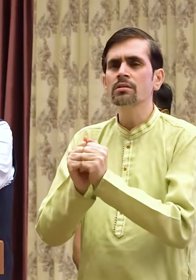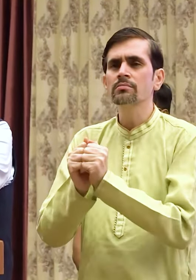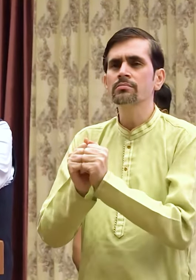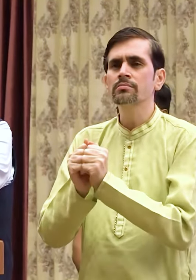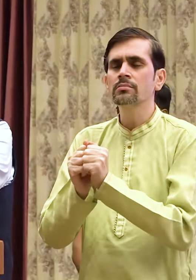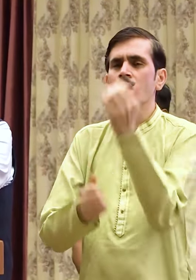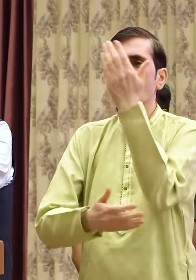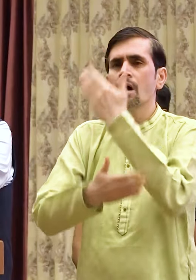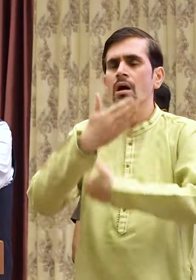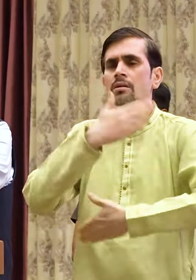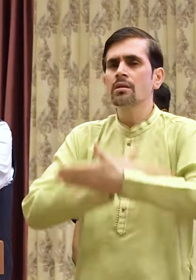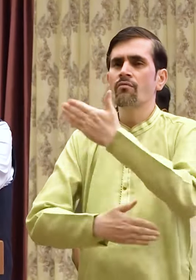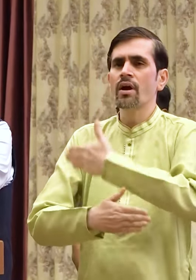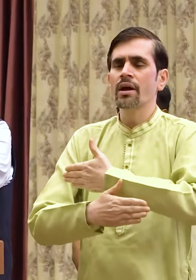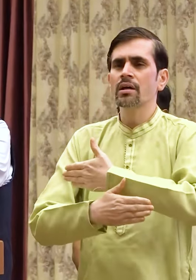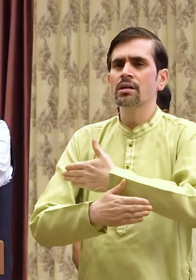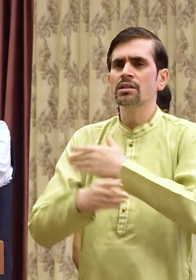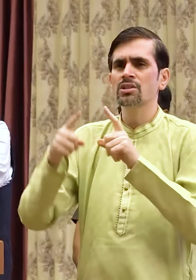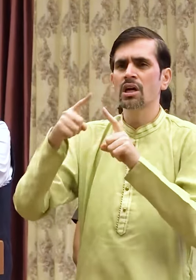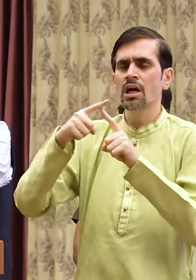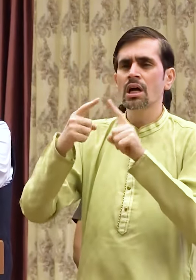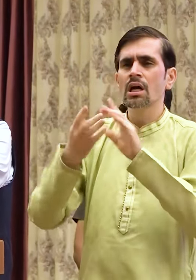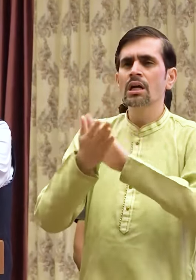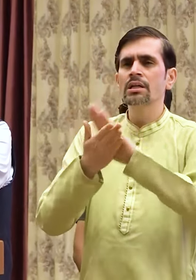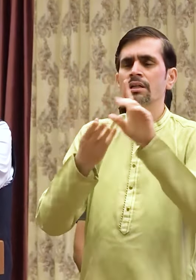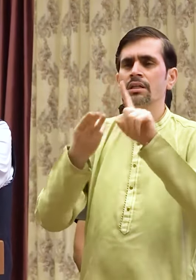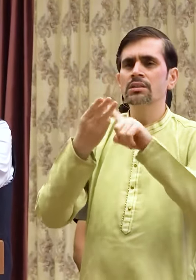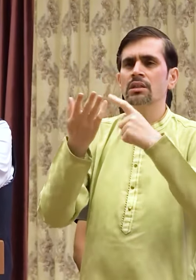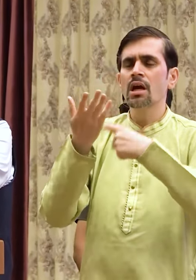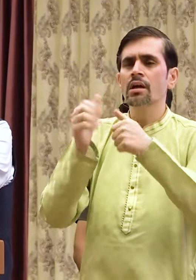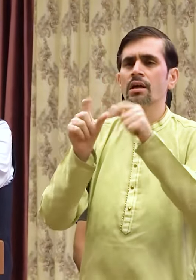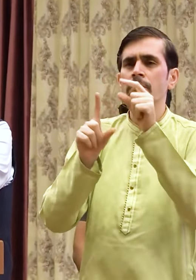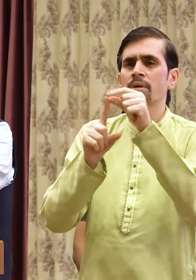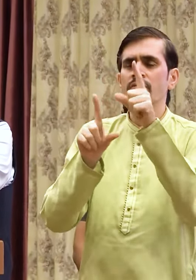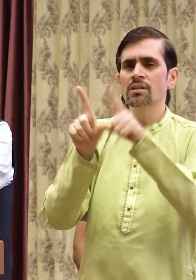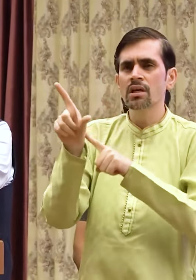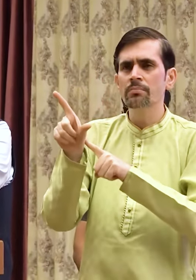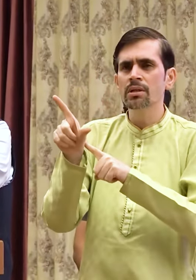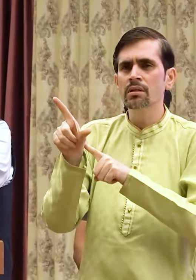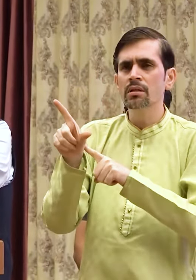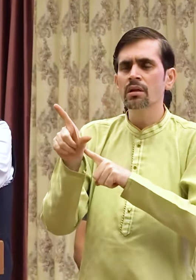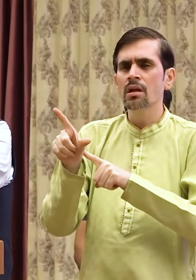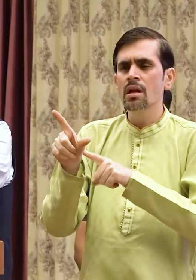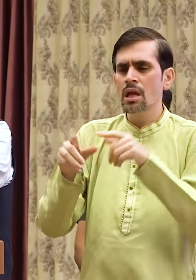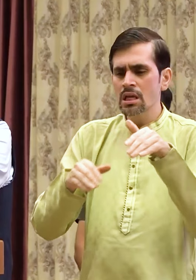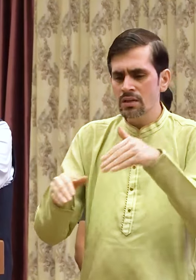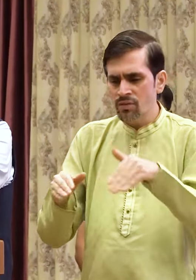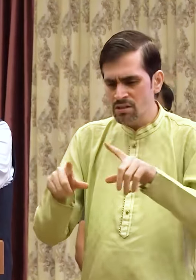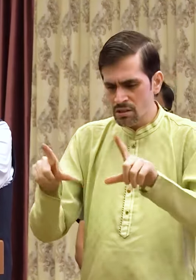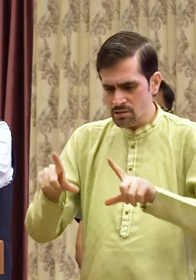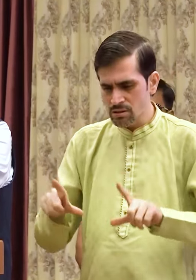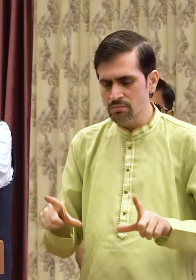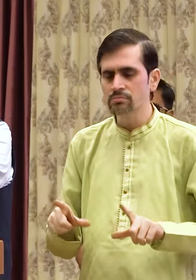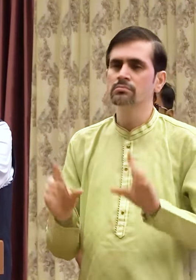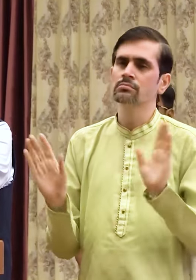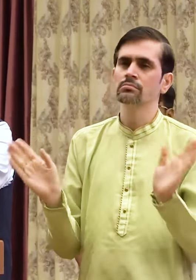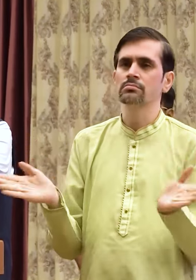the therapies that the handicap people need have also been provided.